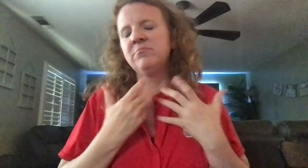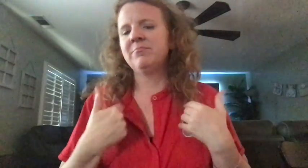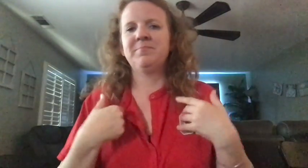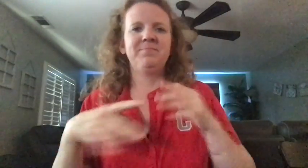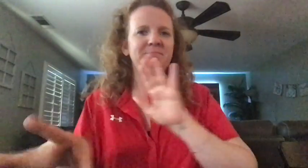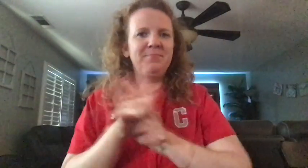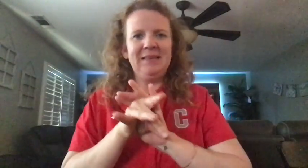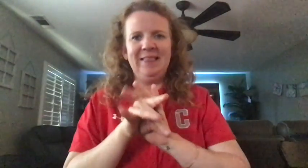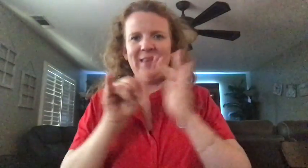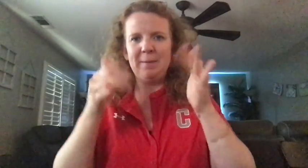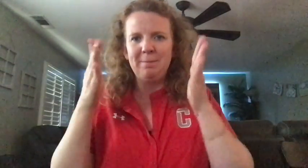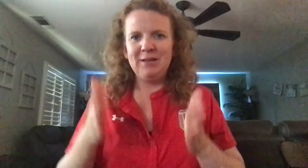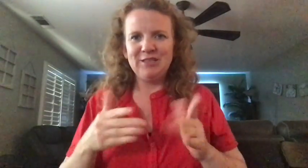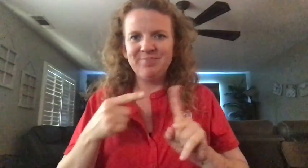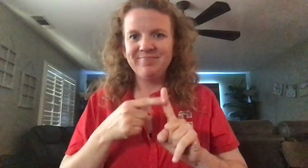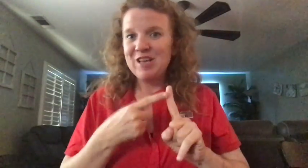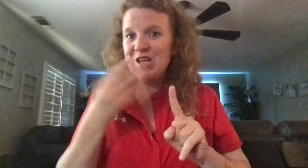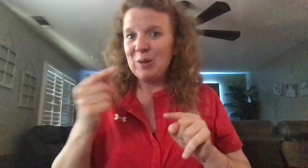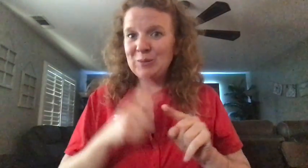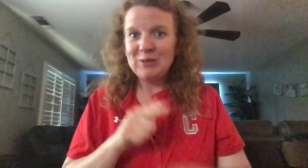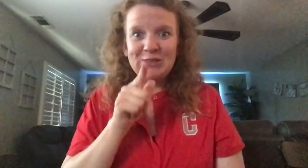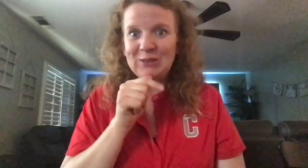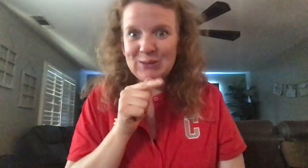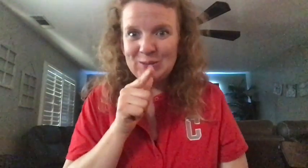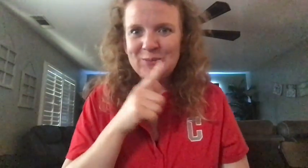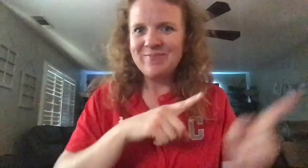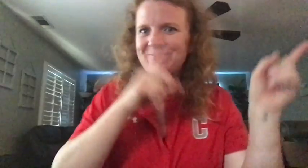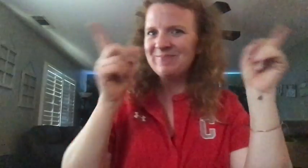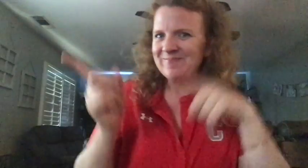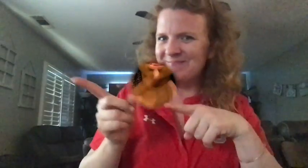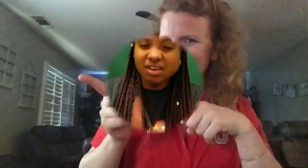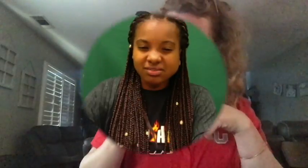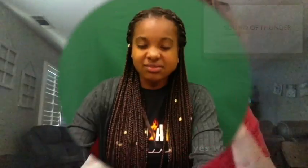constantly revising their work, and this award goes to.